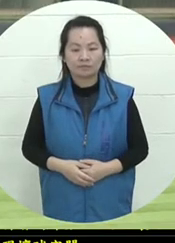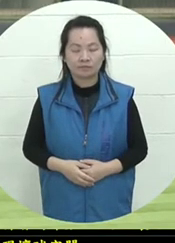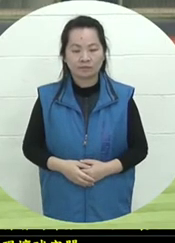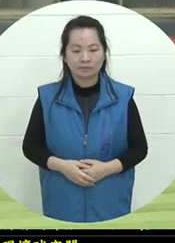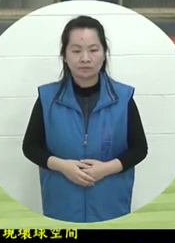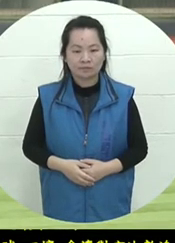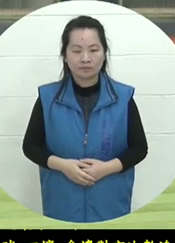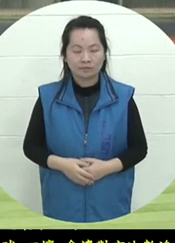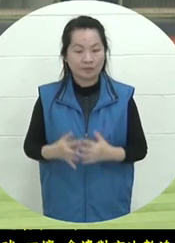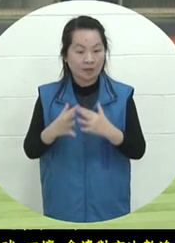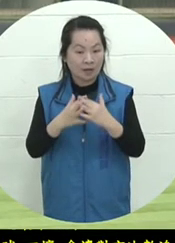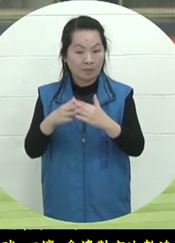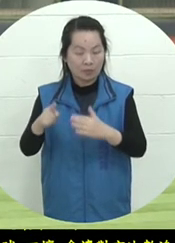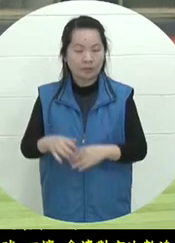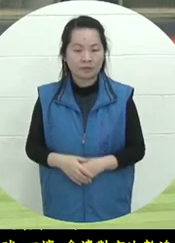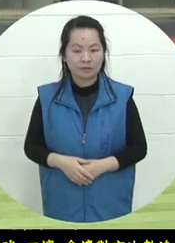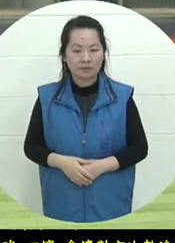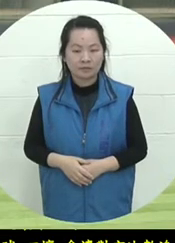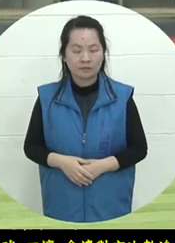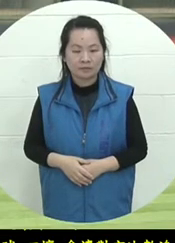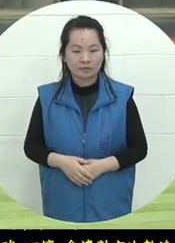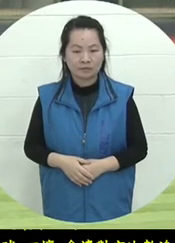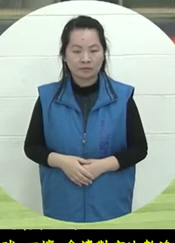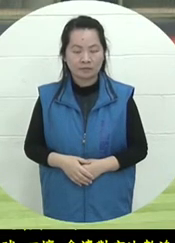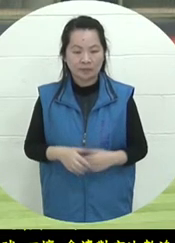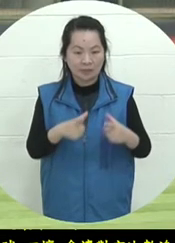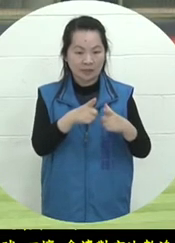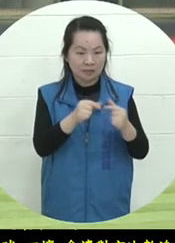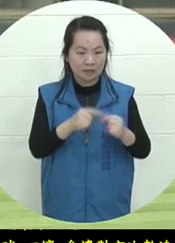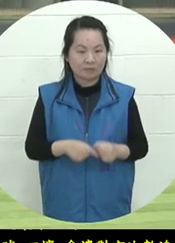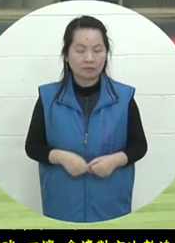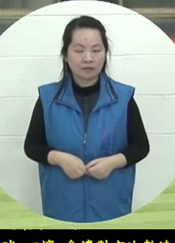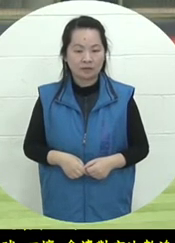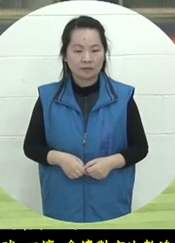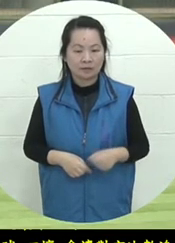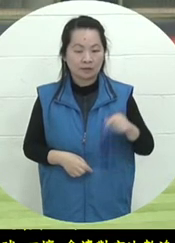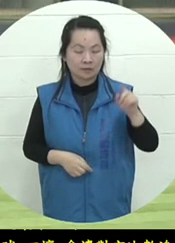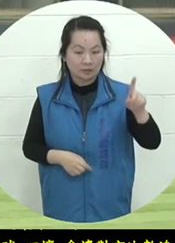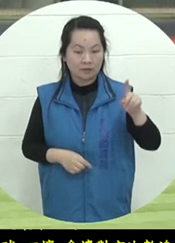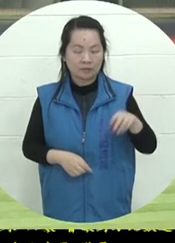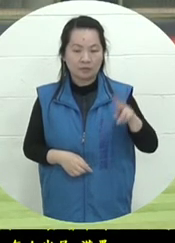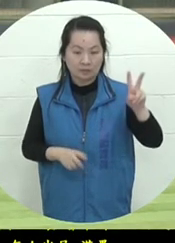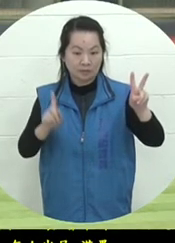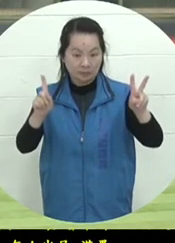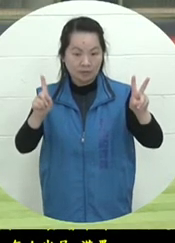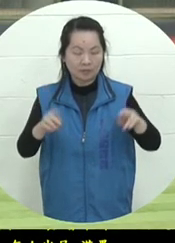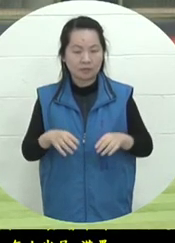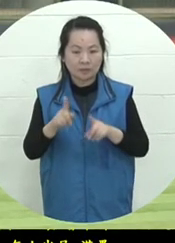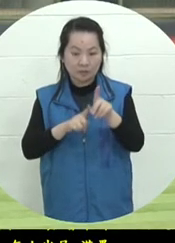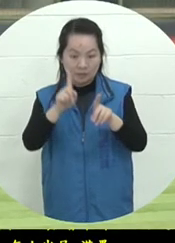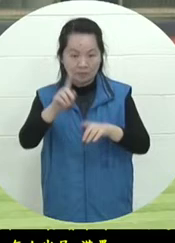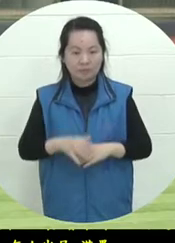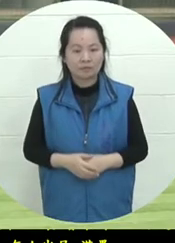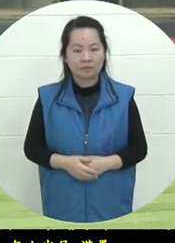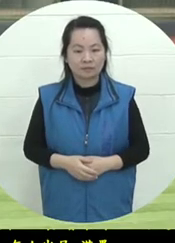The American team is 1. :2 If you are behind by one point and have 40 hits, you may be able to